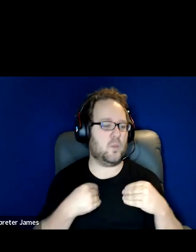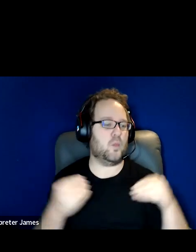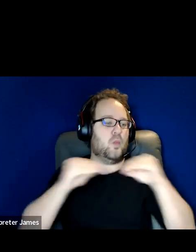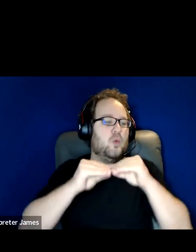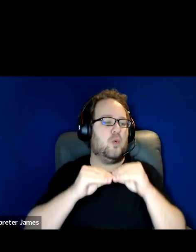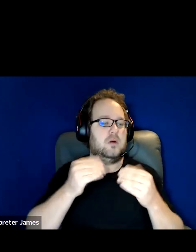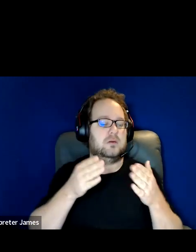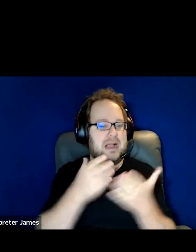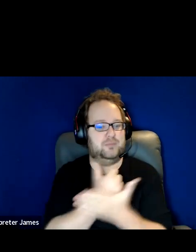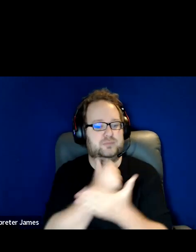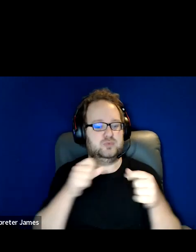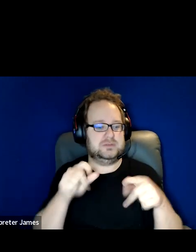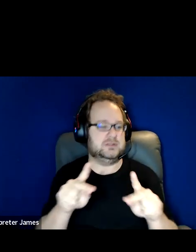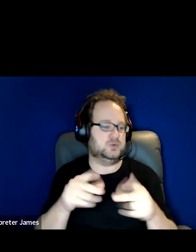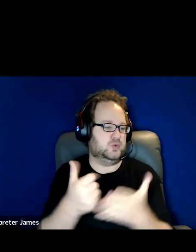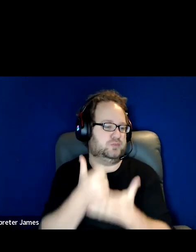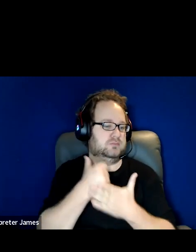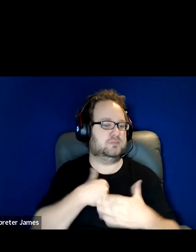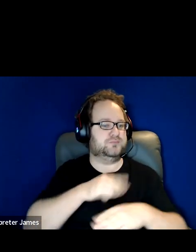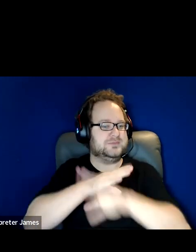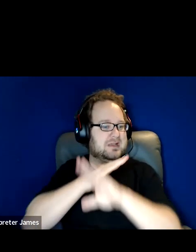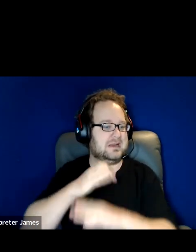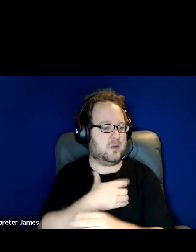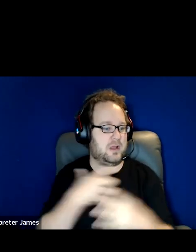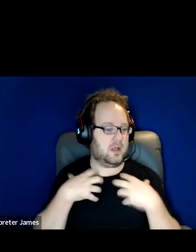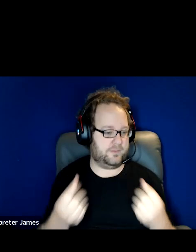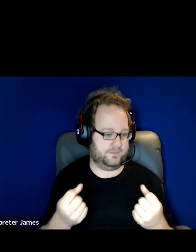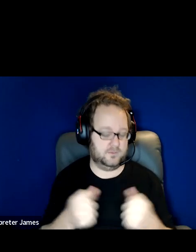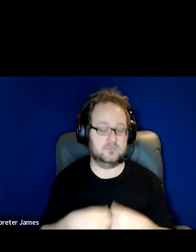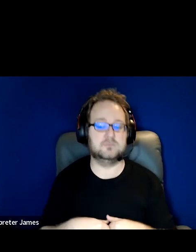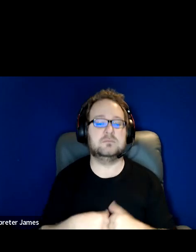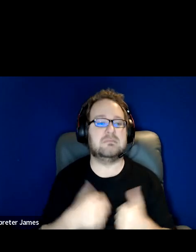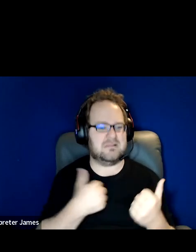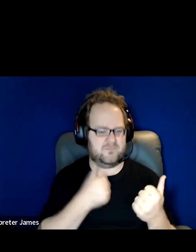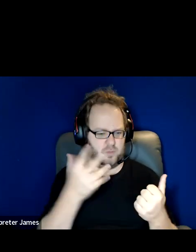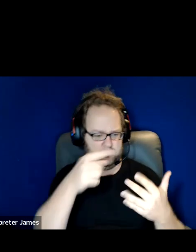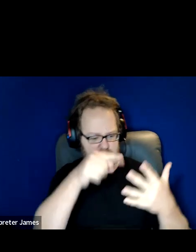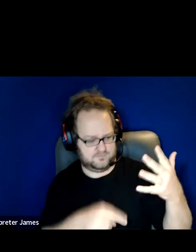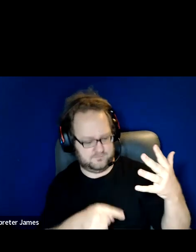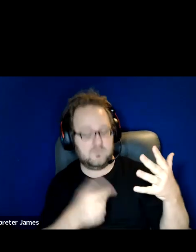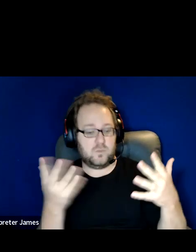health. For the first time ever we have vaccines and other preventative antibodies that are available for all